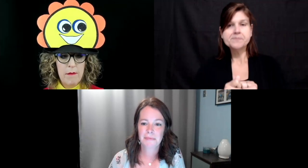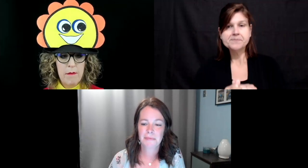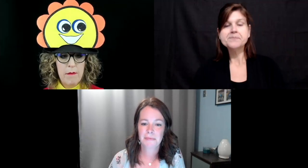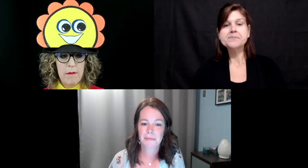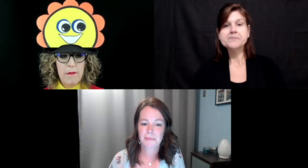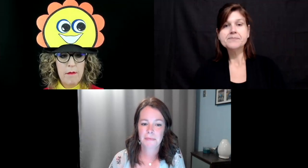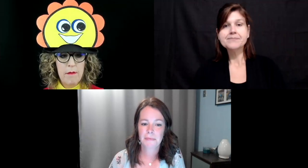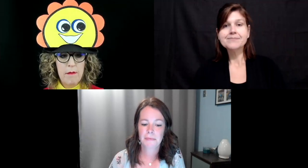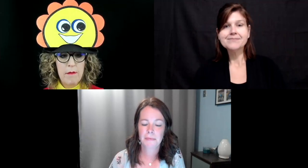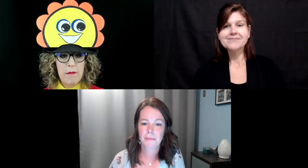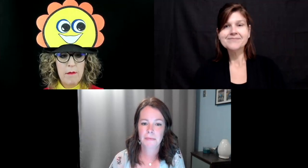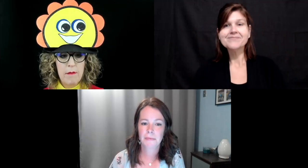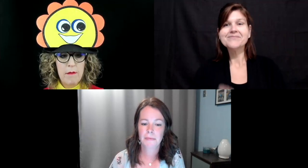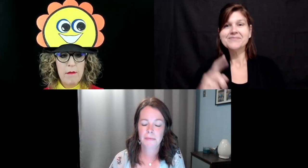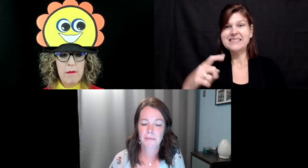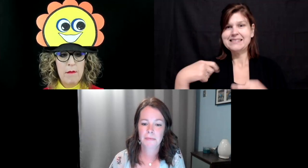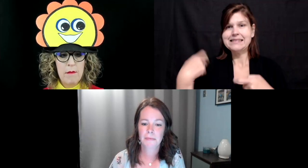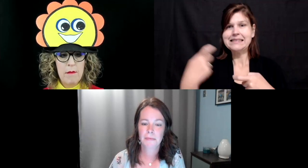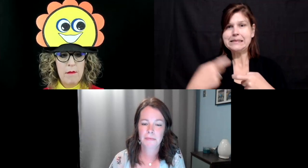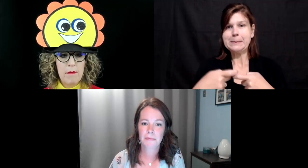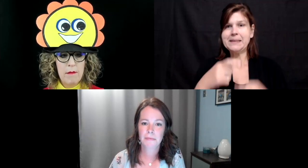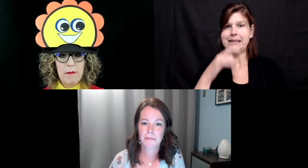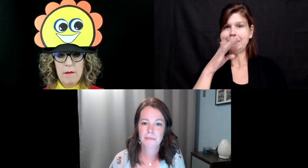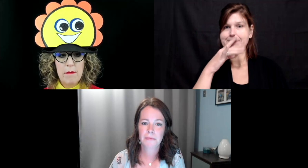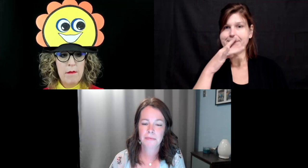(interpreter speaking Spanish)